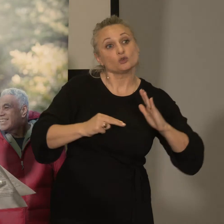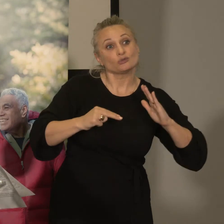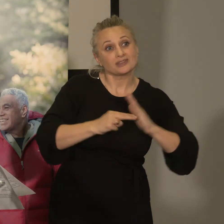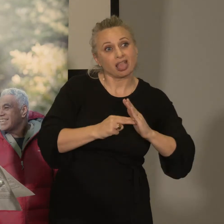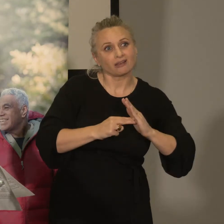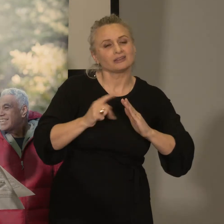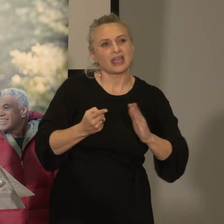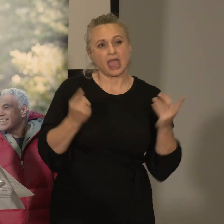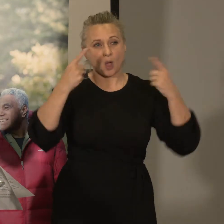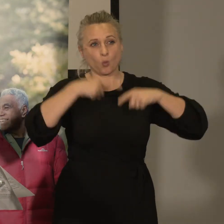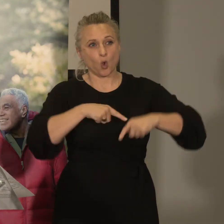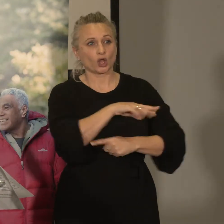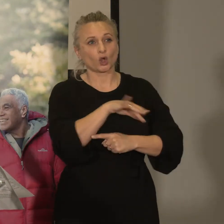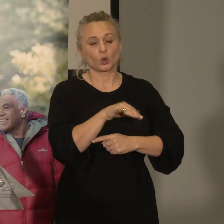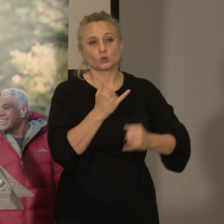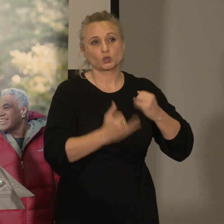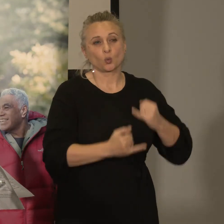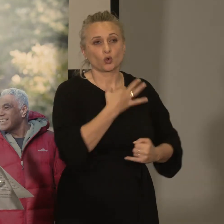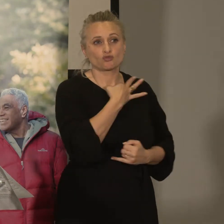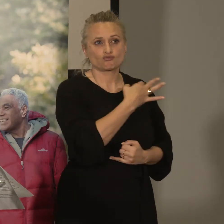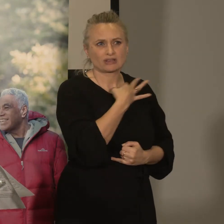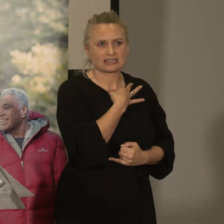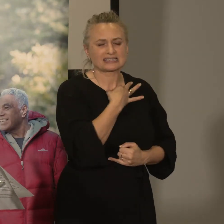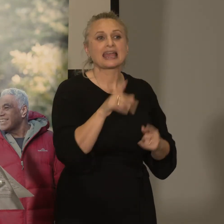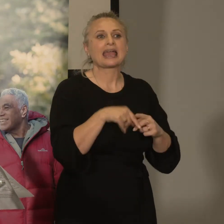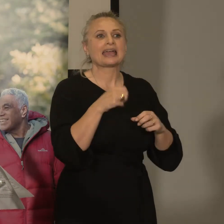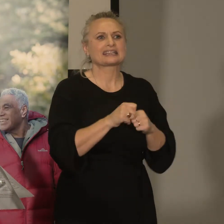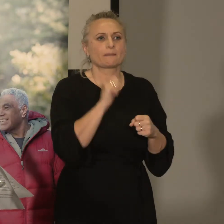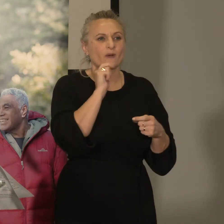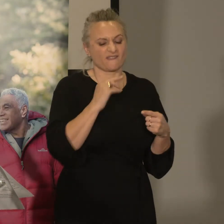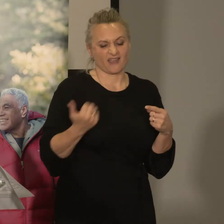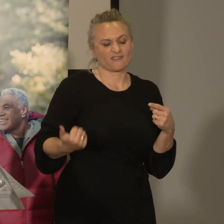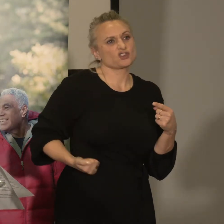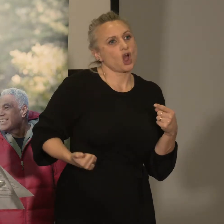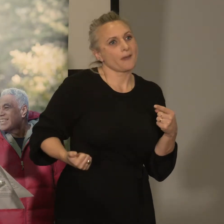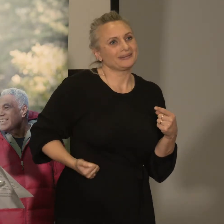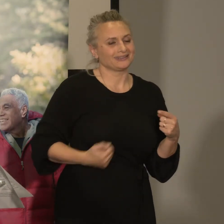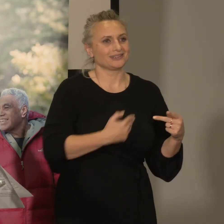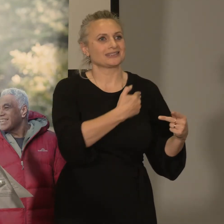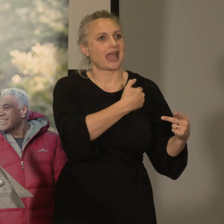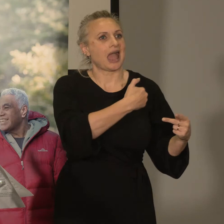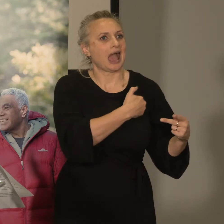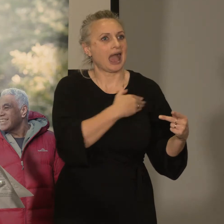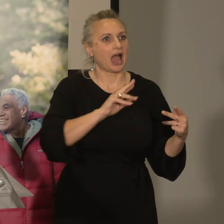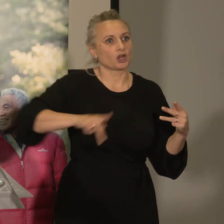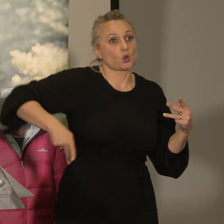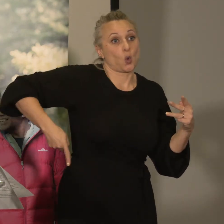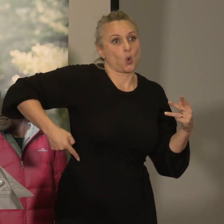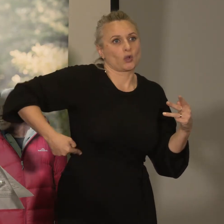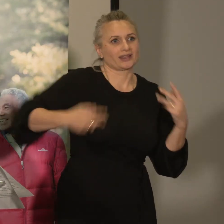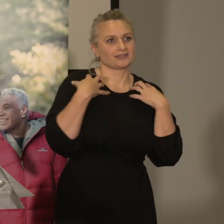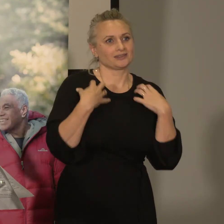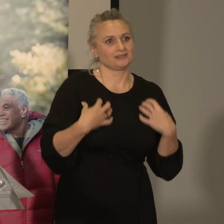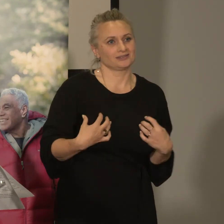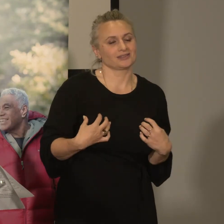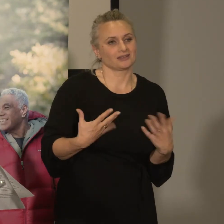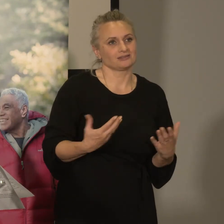condition such as diabetes, heart, or kidney disease. We